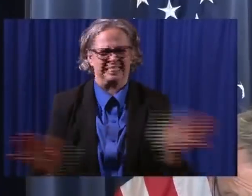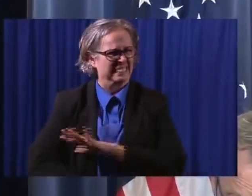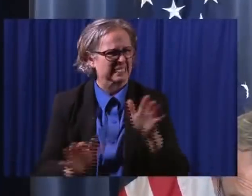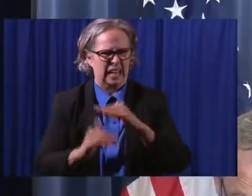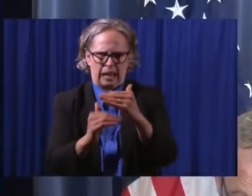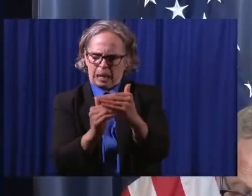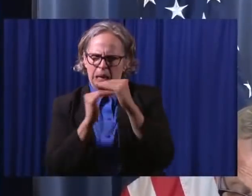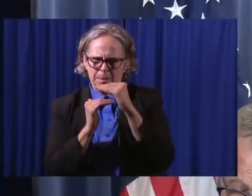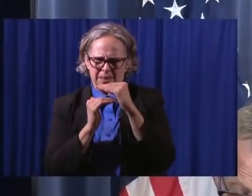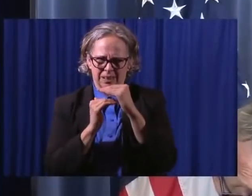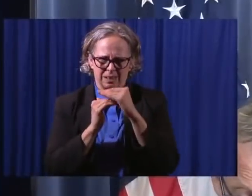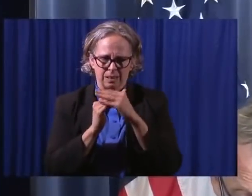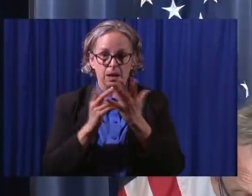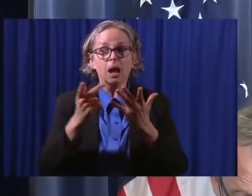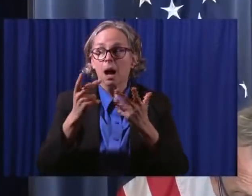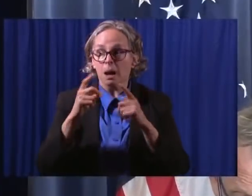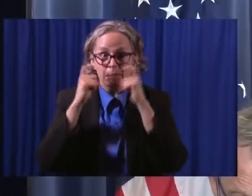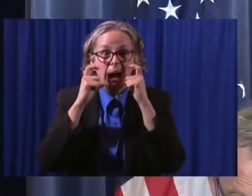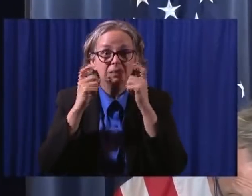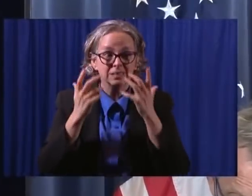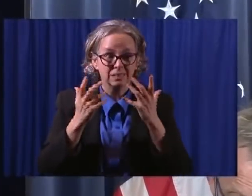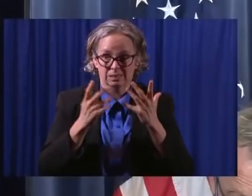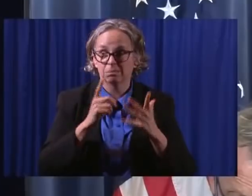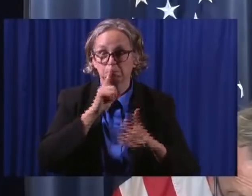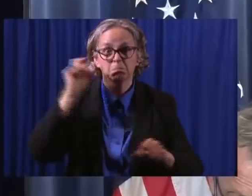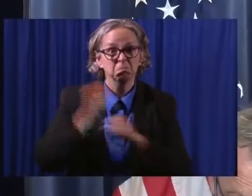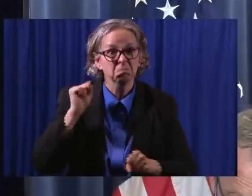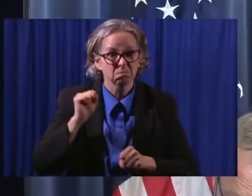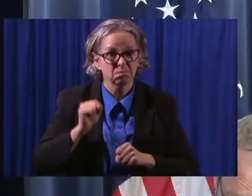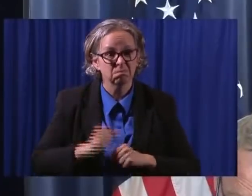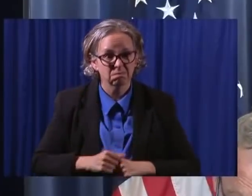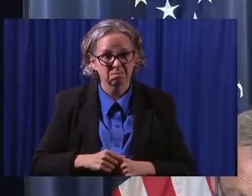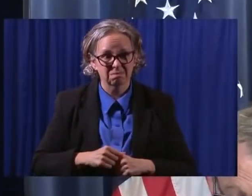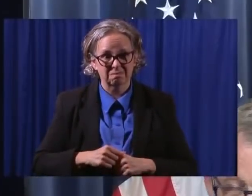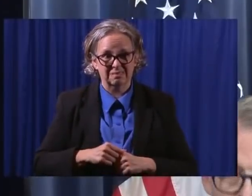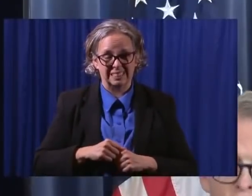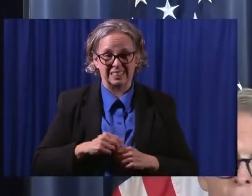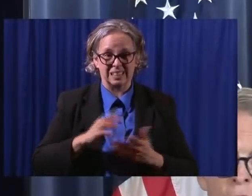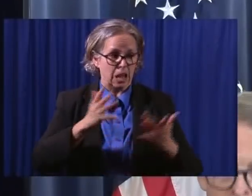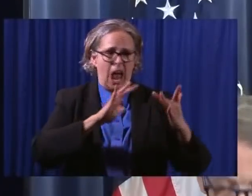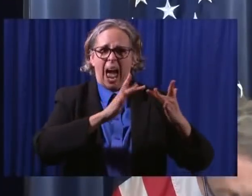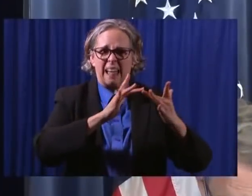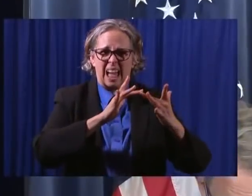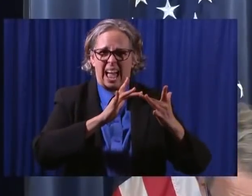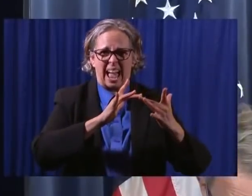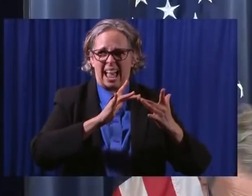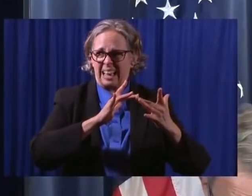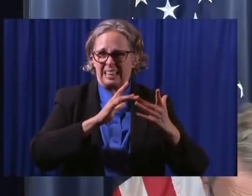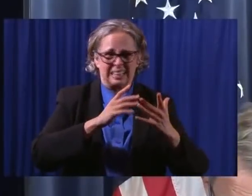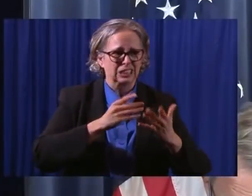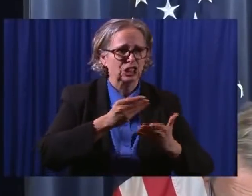IN THESE COUNTIES, THE RISK IS A VERY HIGH. OHIOANS SHOULD LIMIT ACTIVITIES AS MUCH AS POSSIBLE.